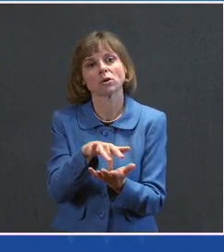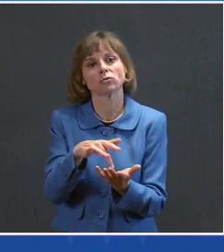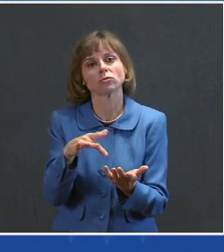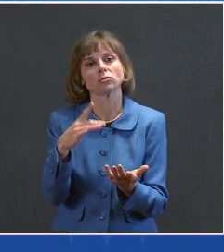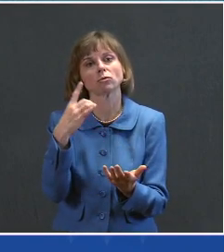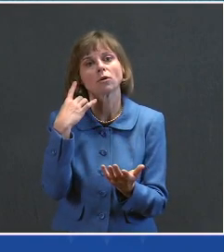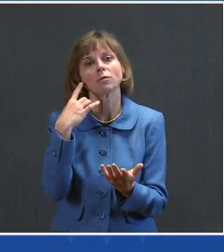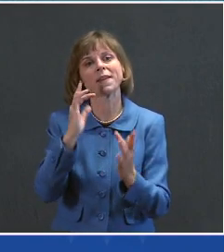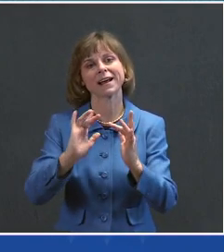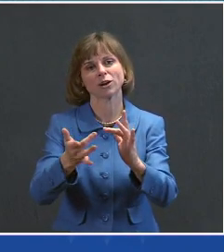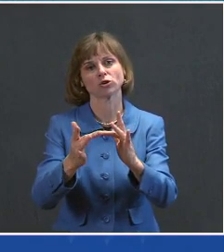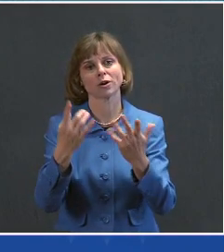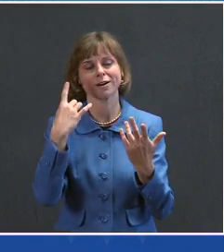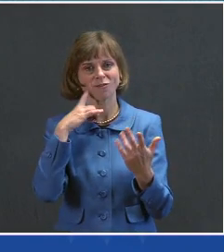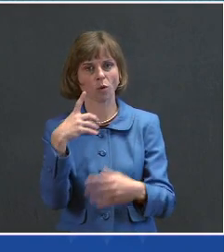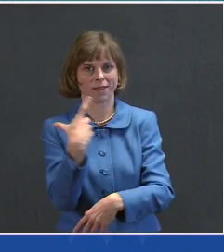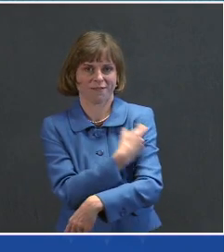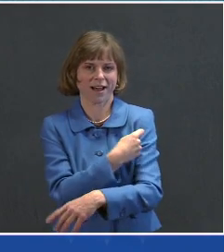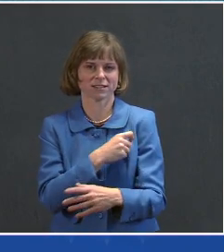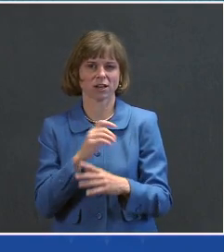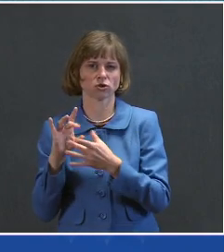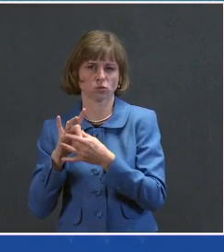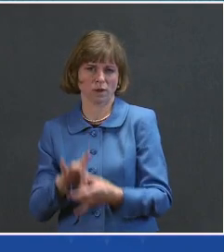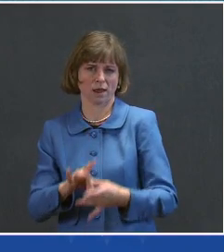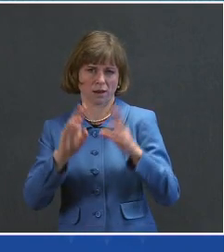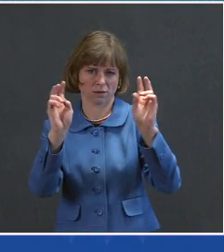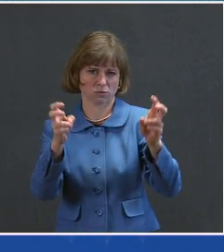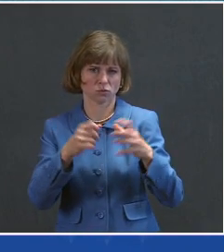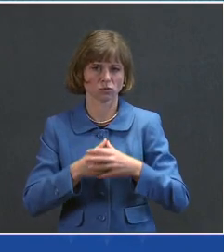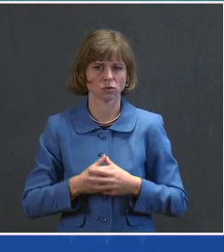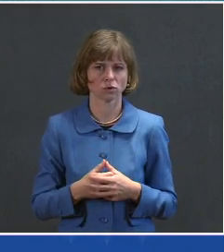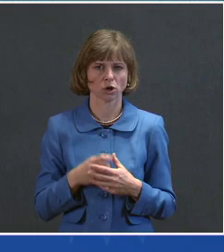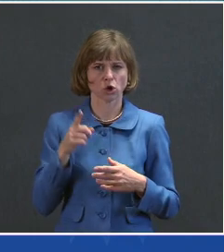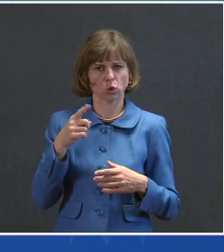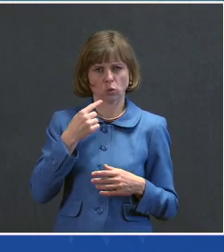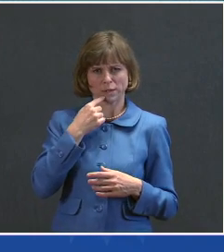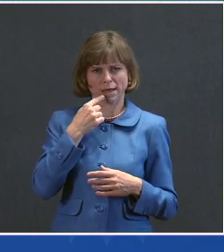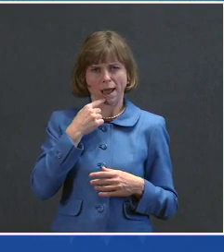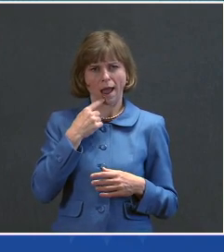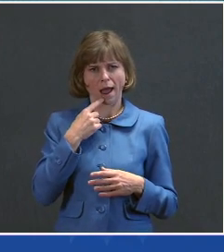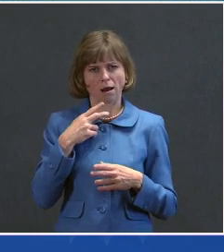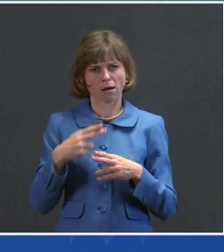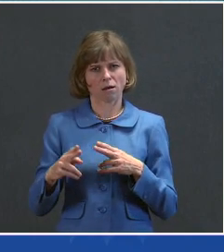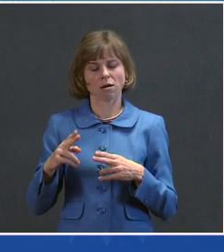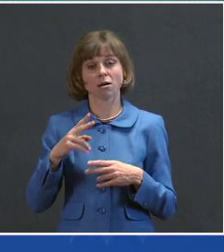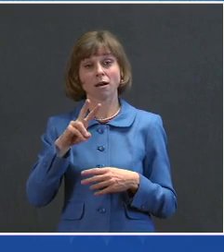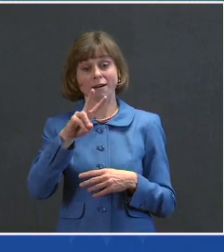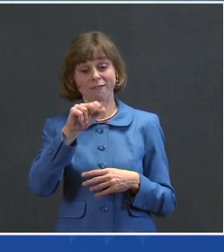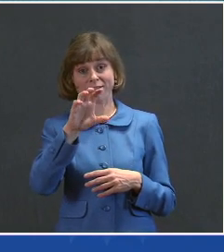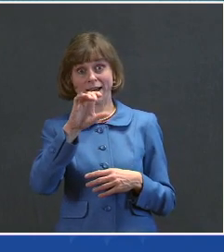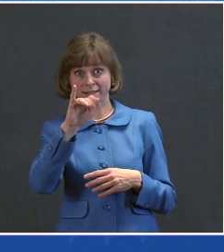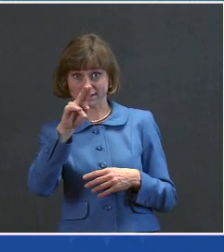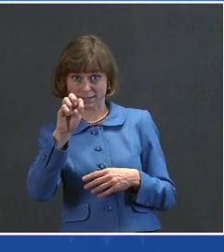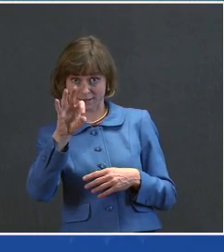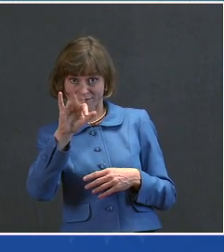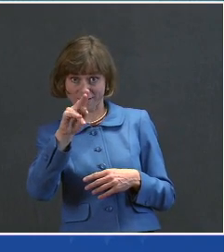And you've kind of pointed to this effort where you can go on -- Ms. Psaki: VaccineFinder? Yes. The Press: Yeah.